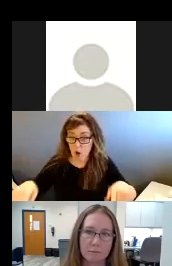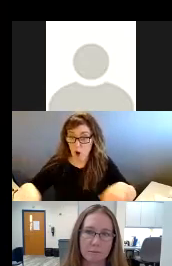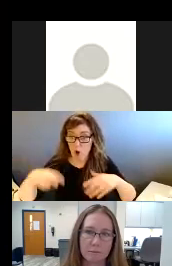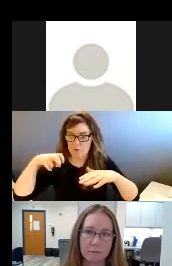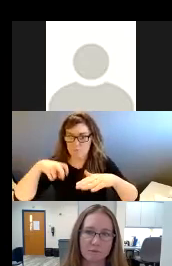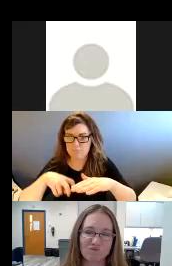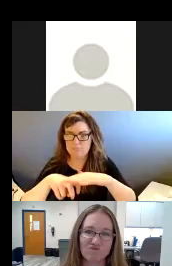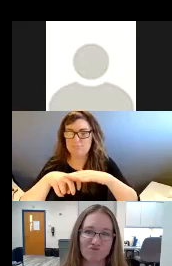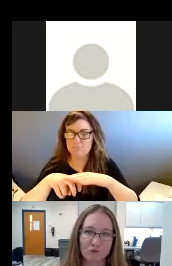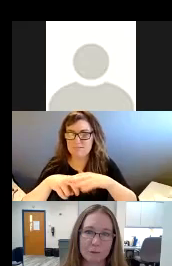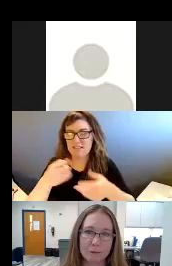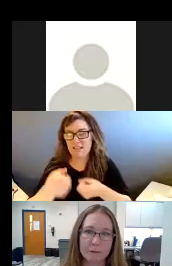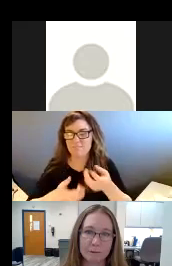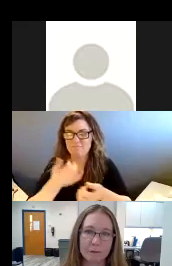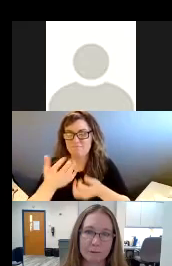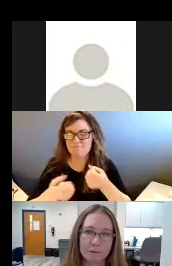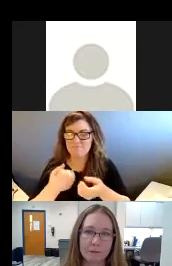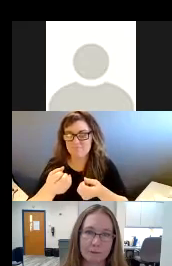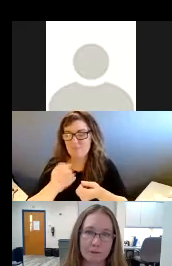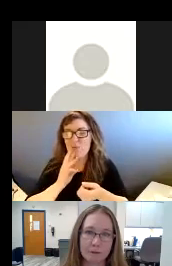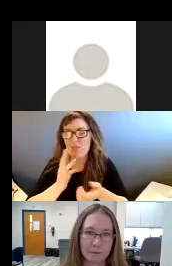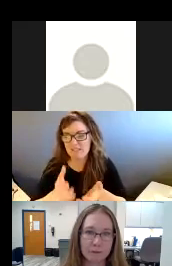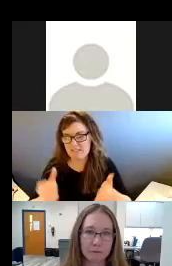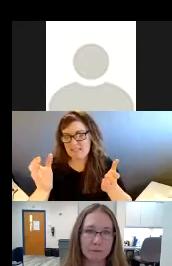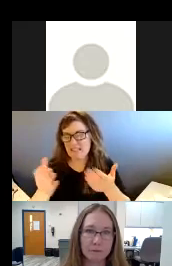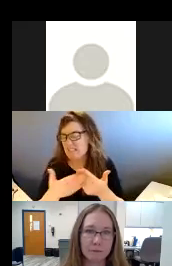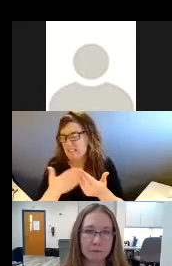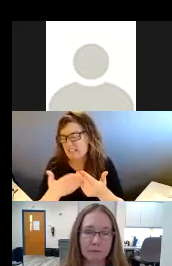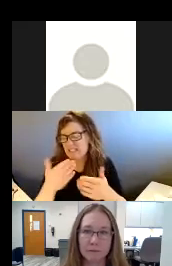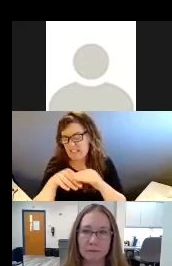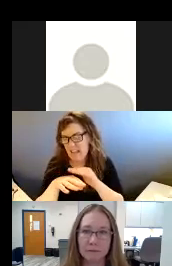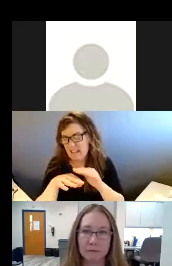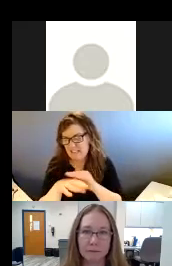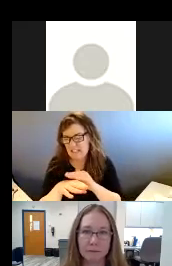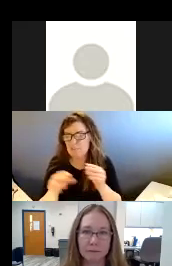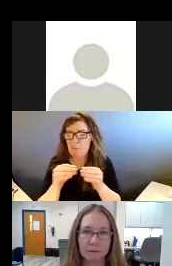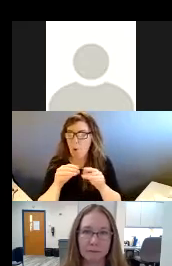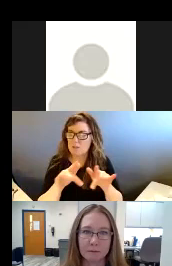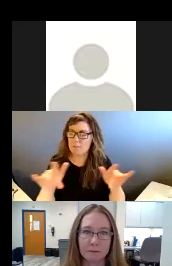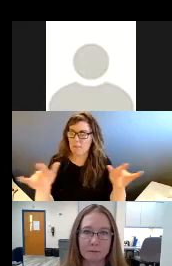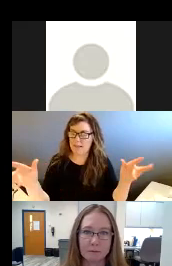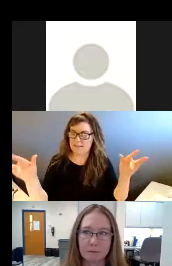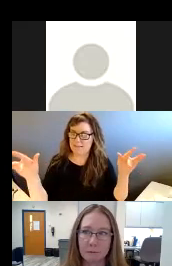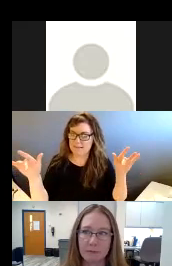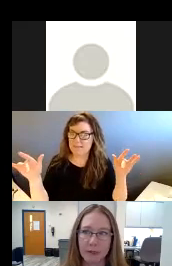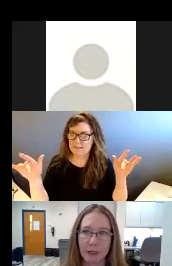UP AND HAVE MORE FLOOR SPACE FOR MANEUVERING THE WHEELCHAIR, WHATEVER, THE COMMODE CHAIR, THOSE